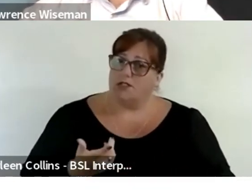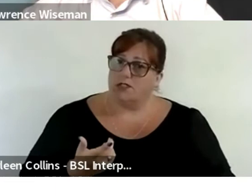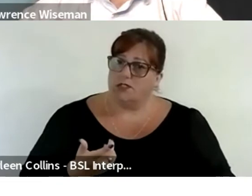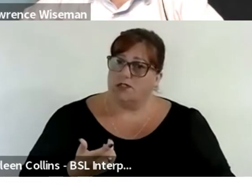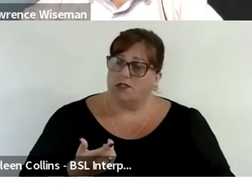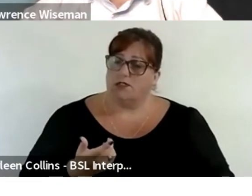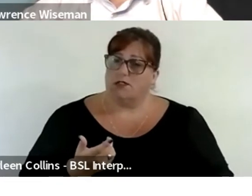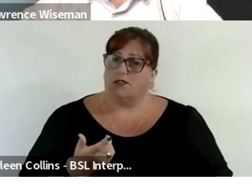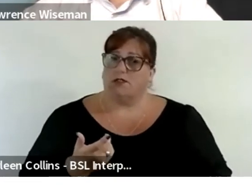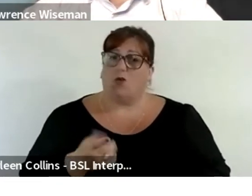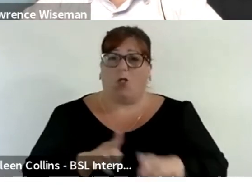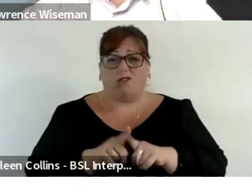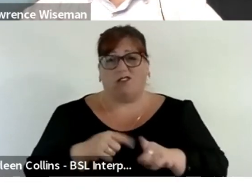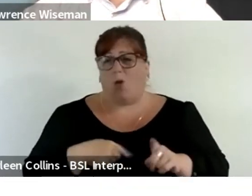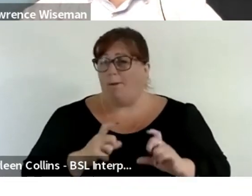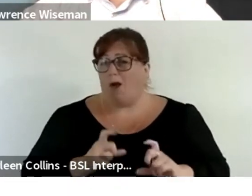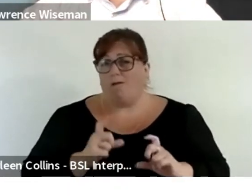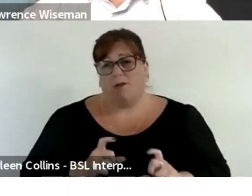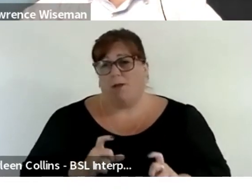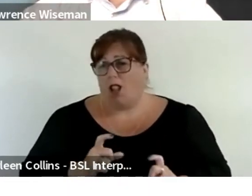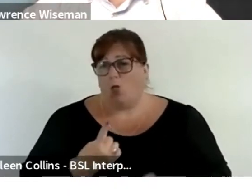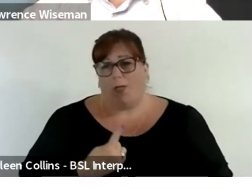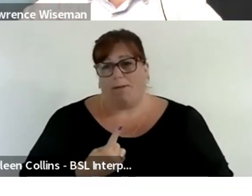I was talking to a colleague about this earlier in the week.